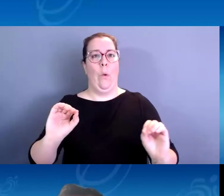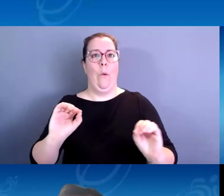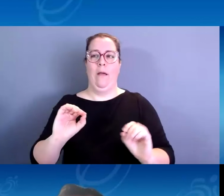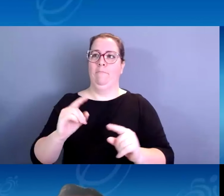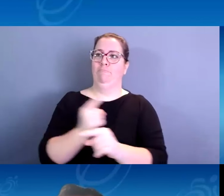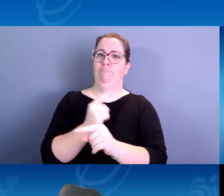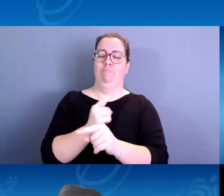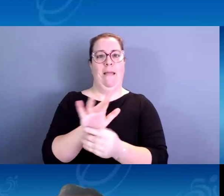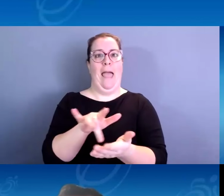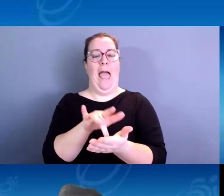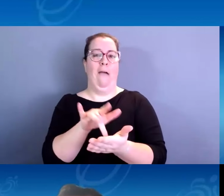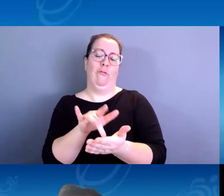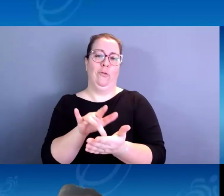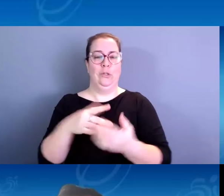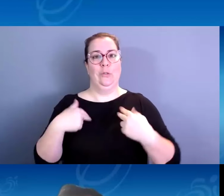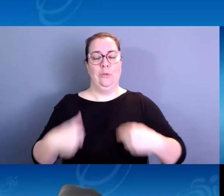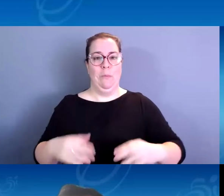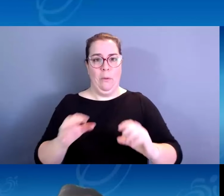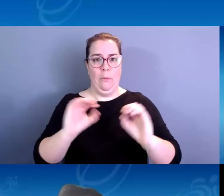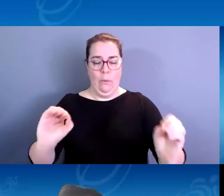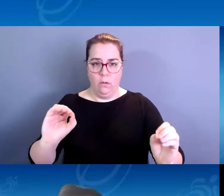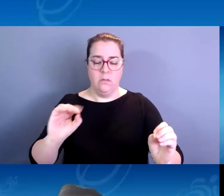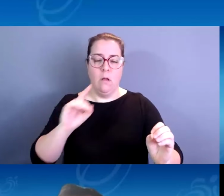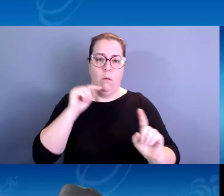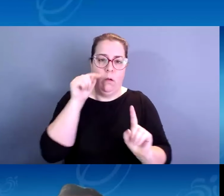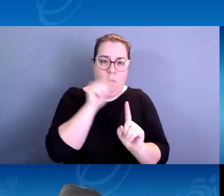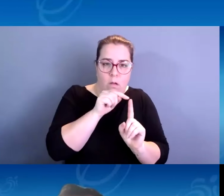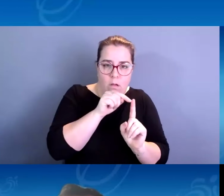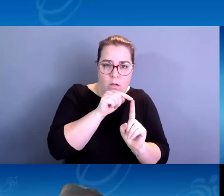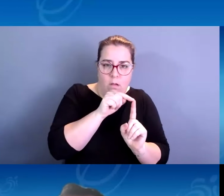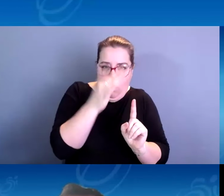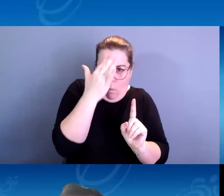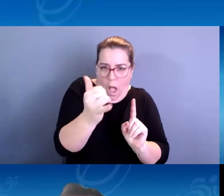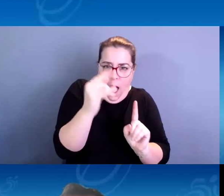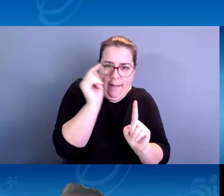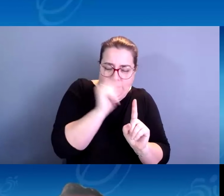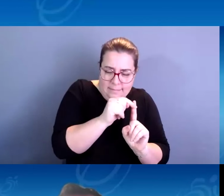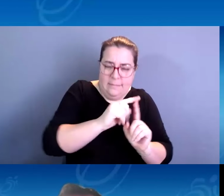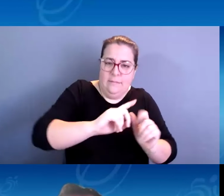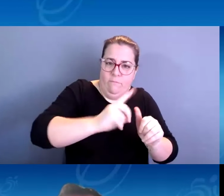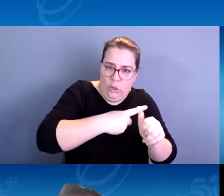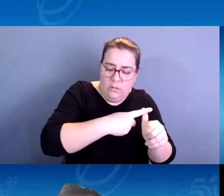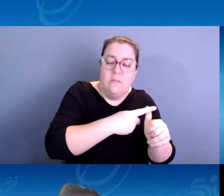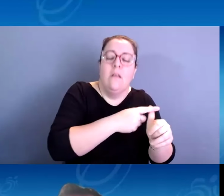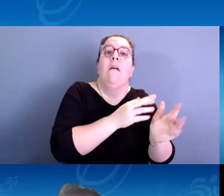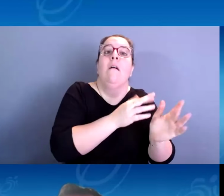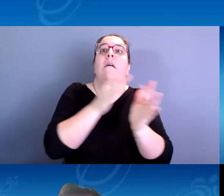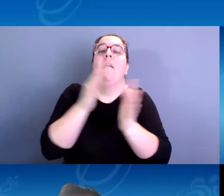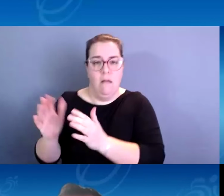the context, then the how is frankly going to be irrelevant. Interestingly, I will I will say this if if you ask a room full